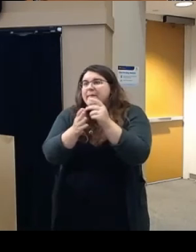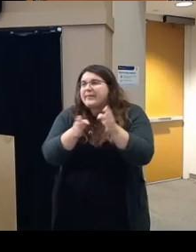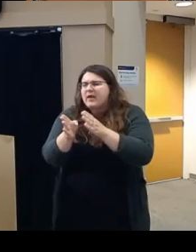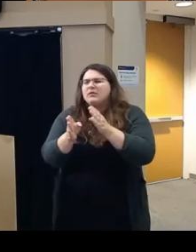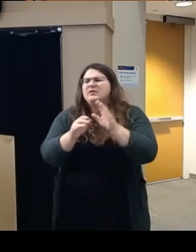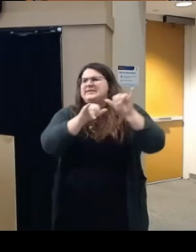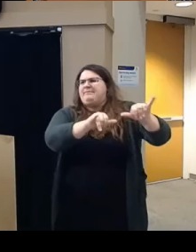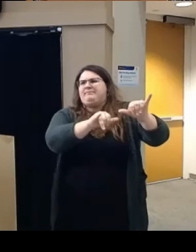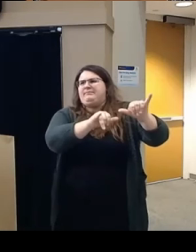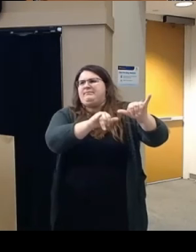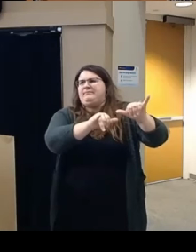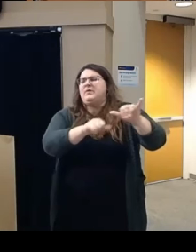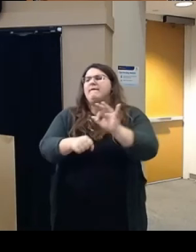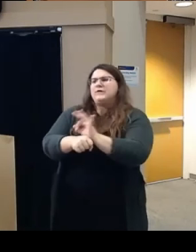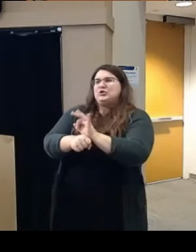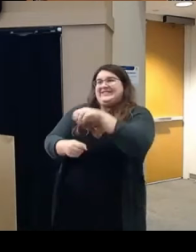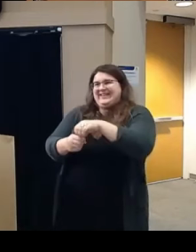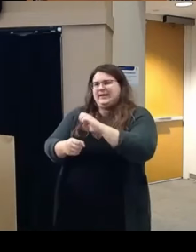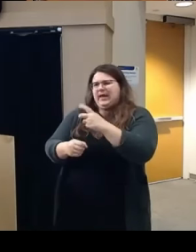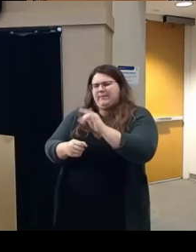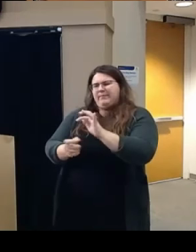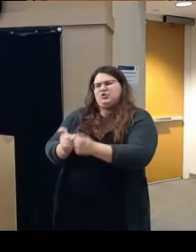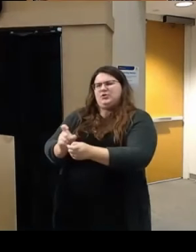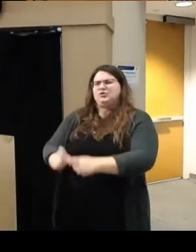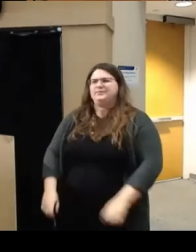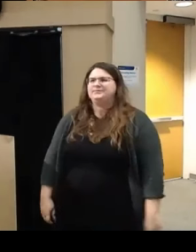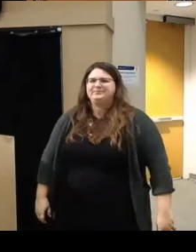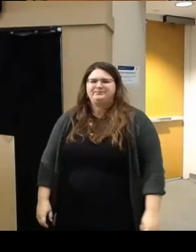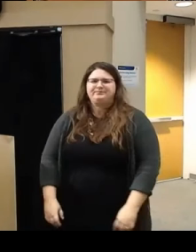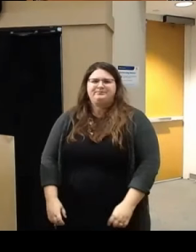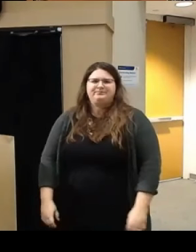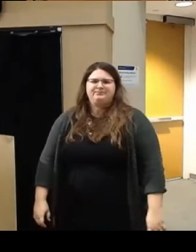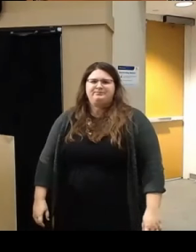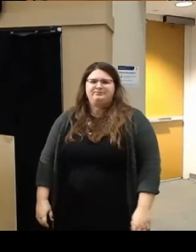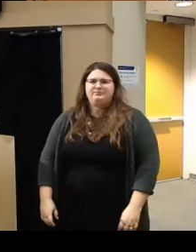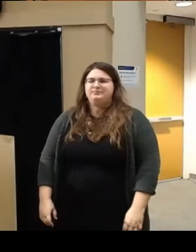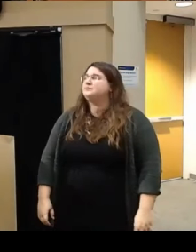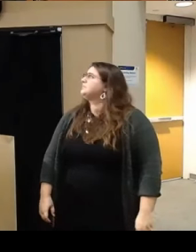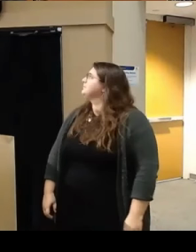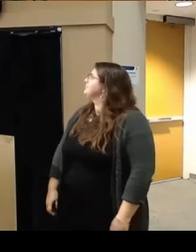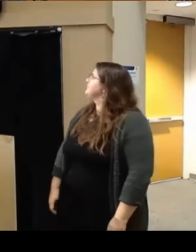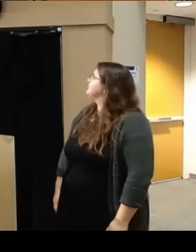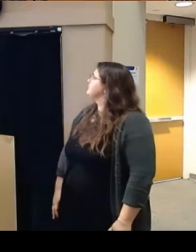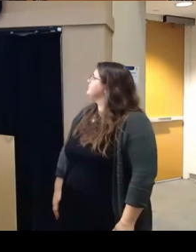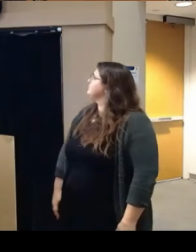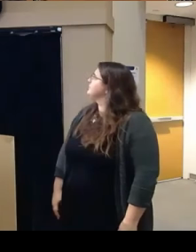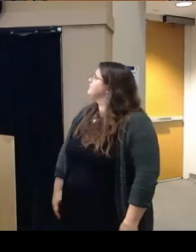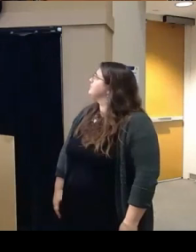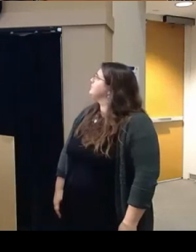same so I'm going to demonstrate how to open an episode care and do a treatment